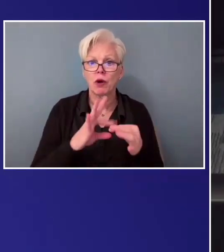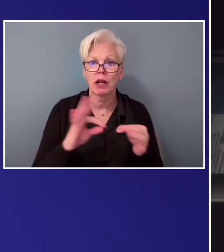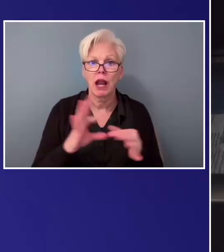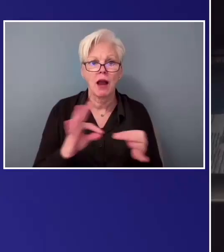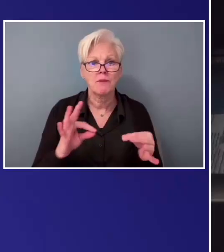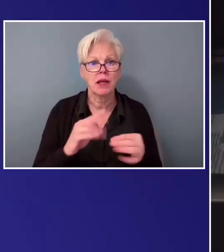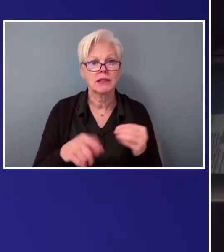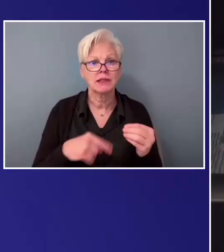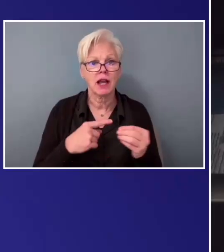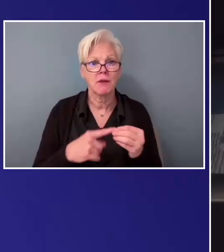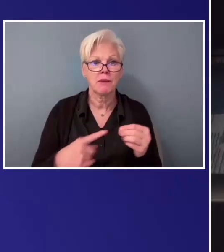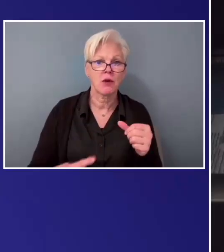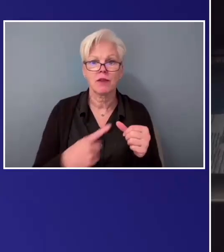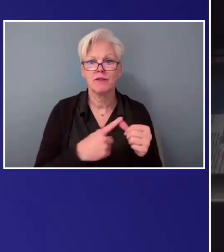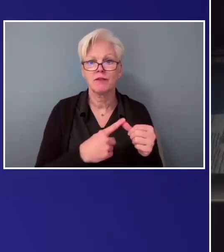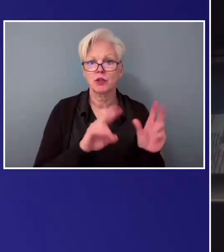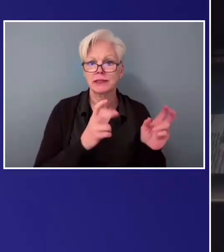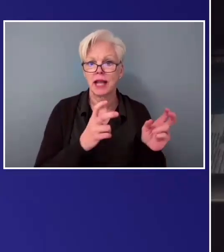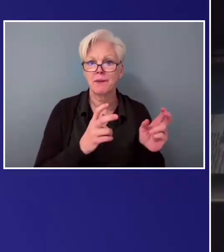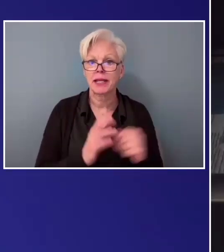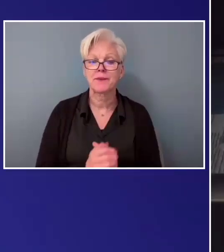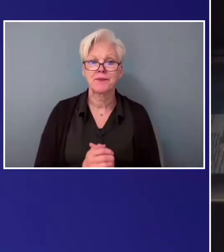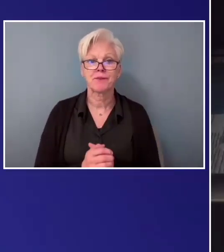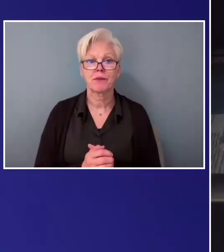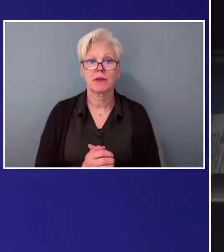about our first topic from the committee.